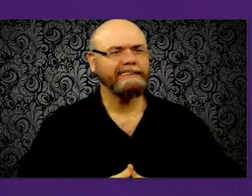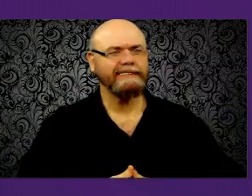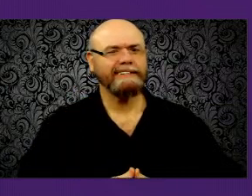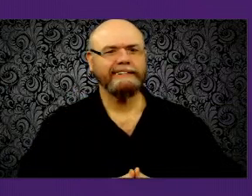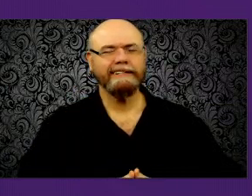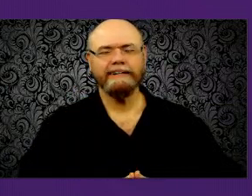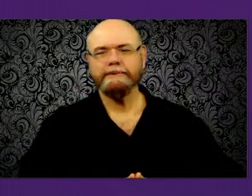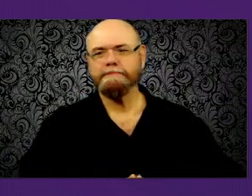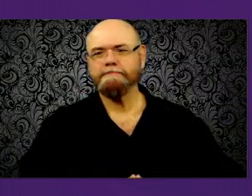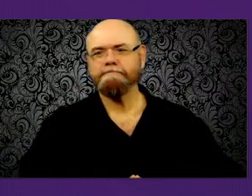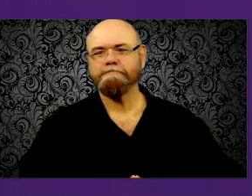Next slide.